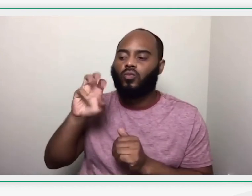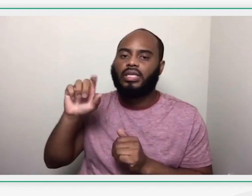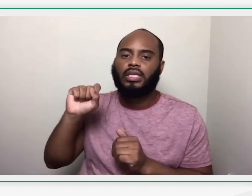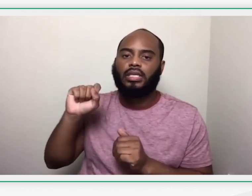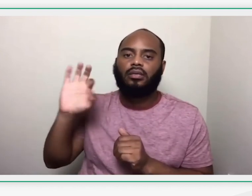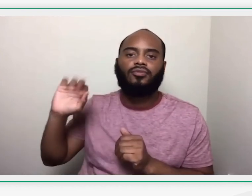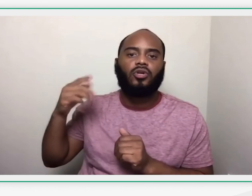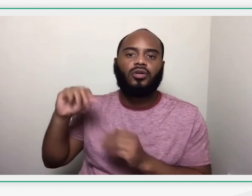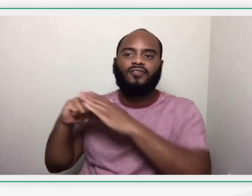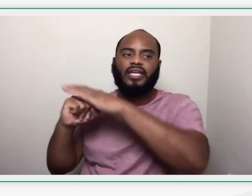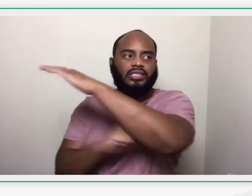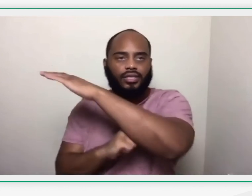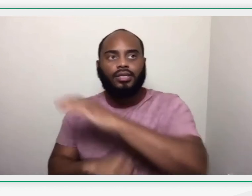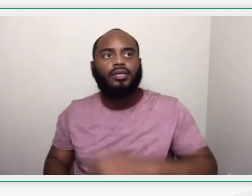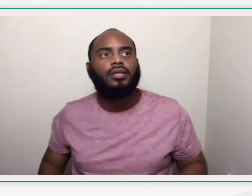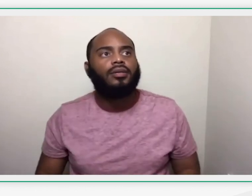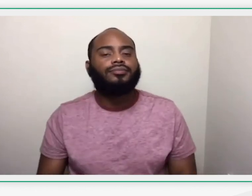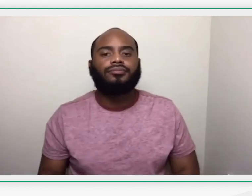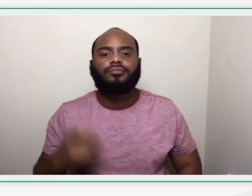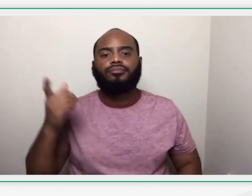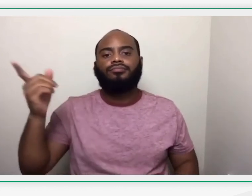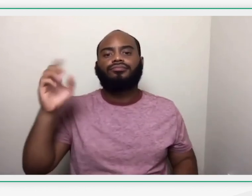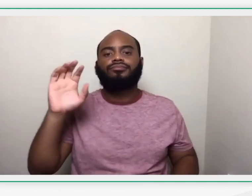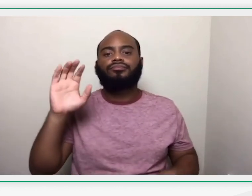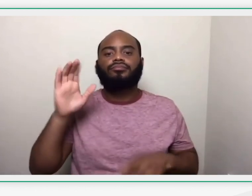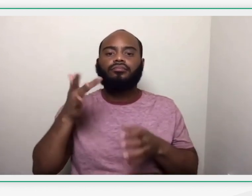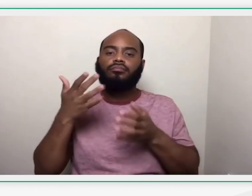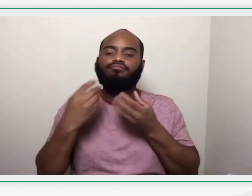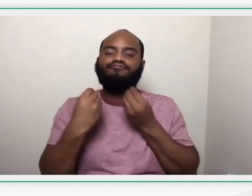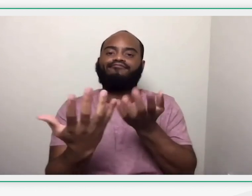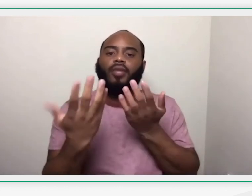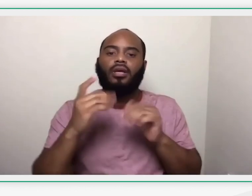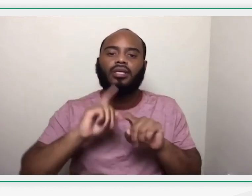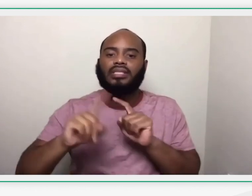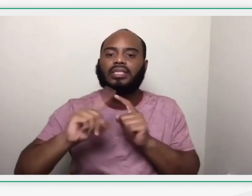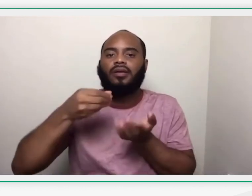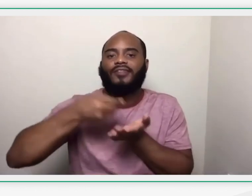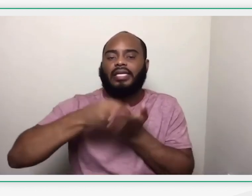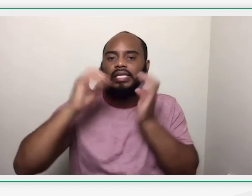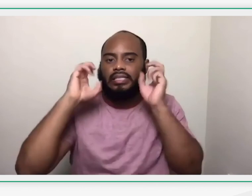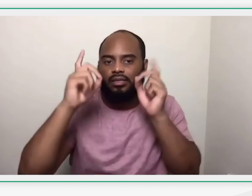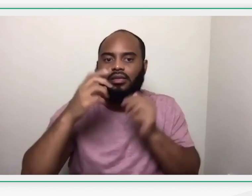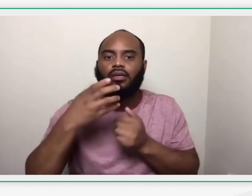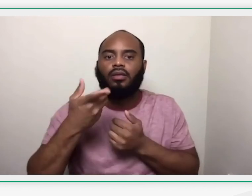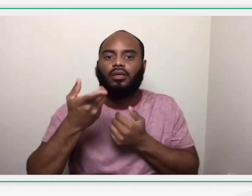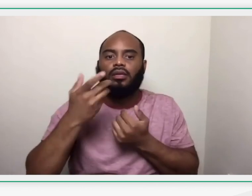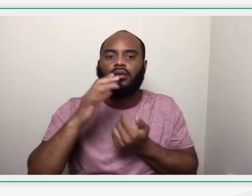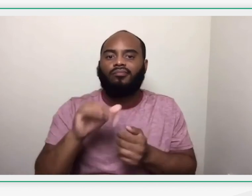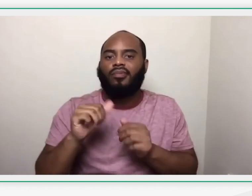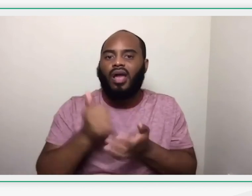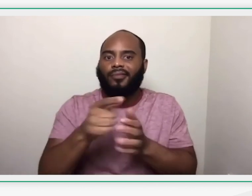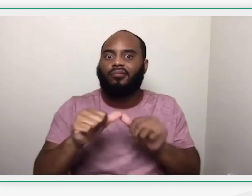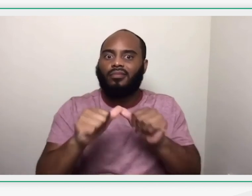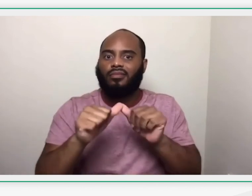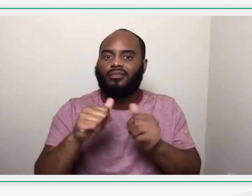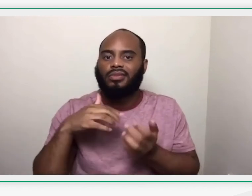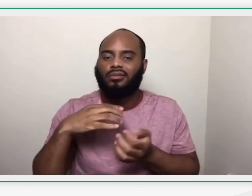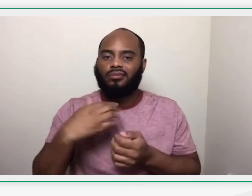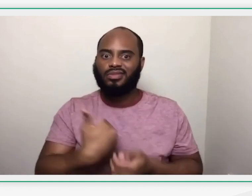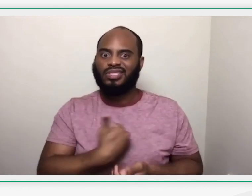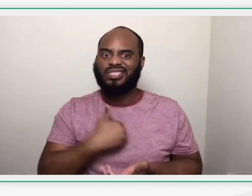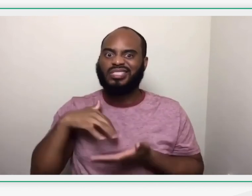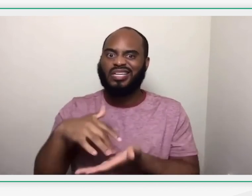Thanks to the Wells Fargo Foundation for providing that. It is a finance education tool, which is self-guided.